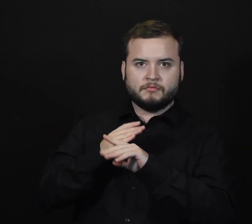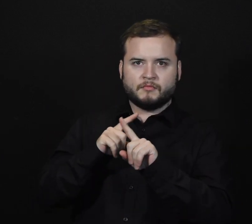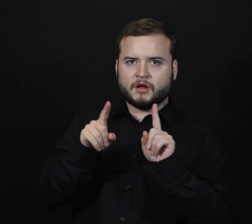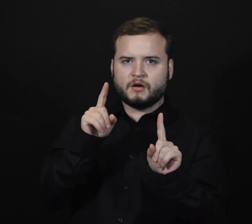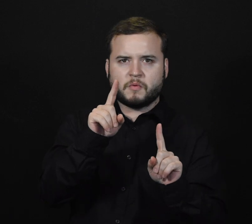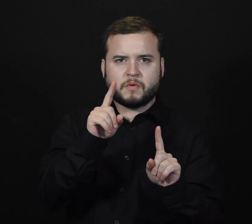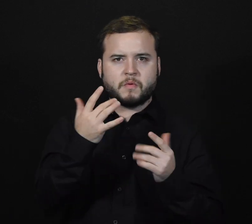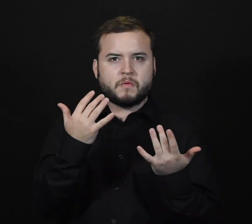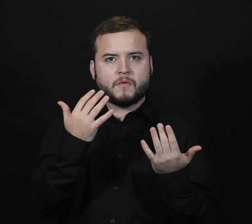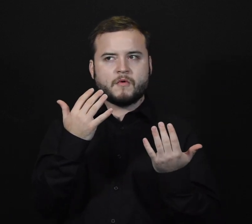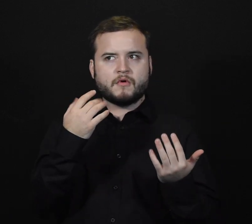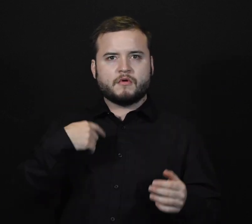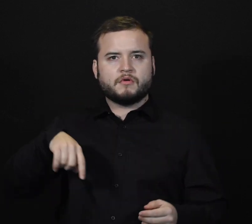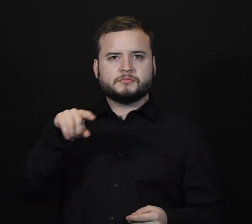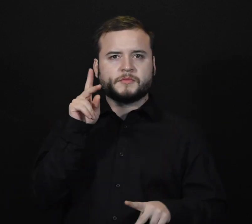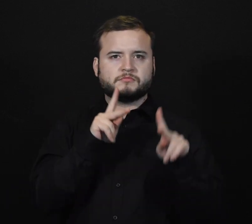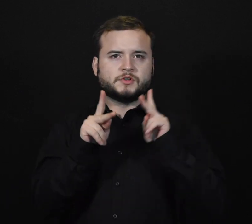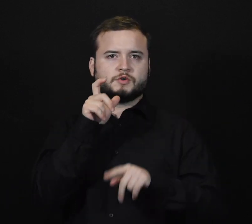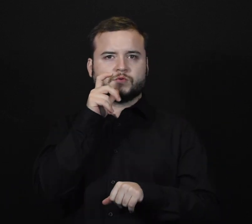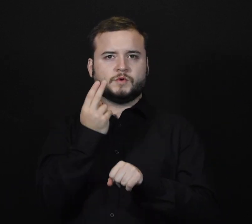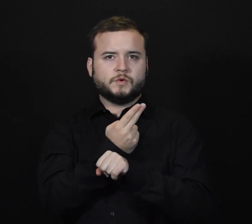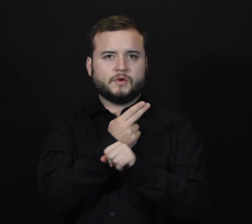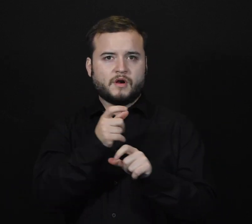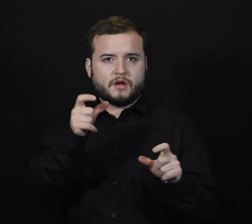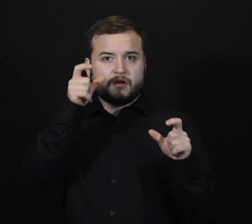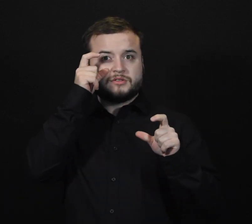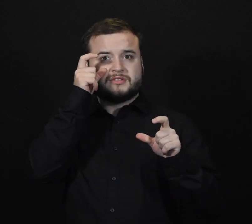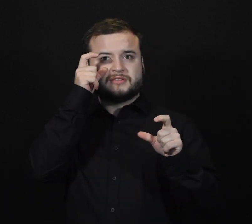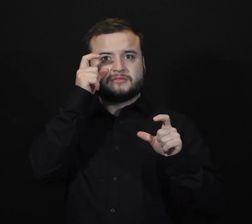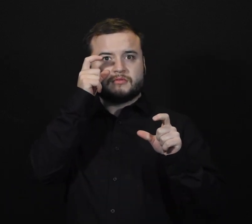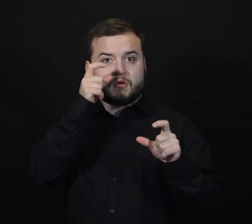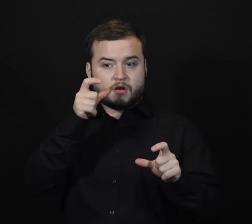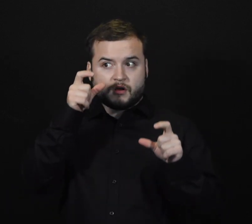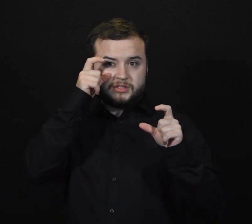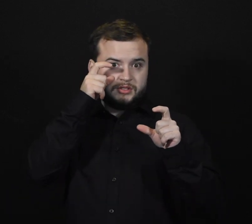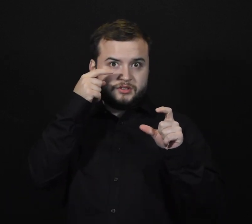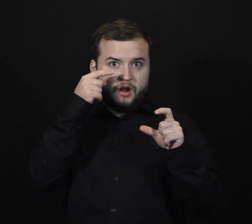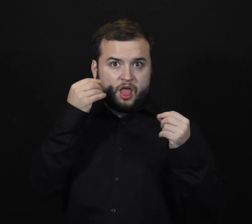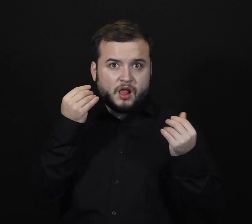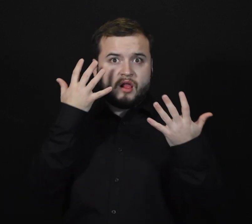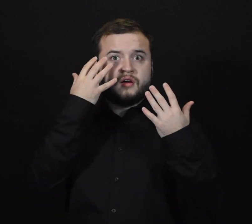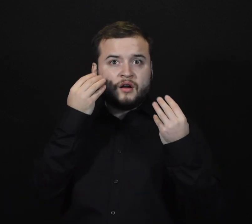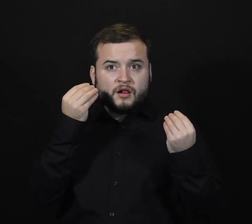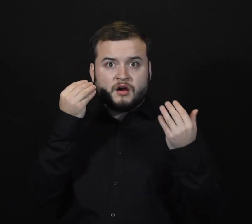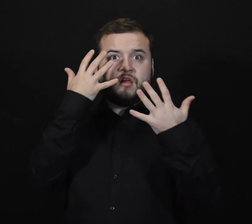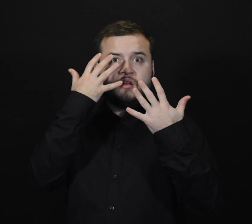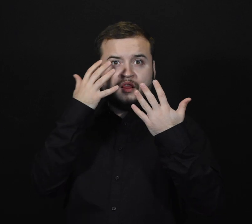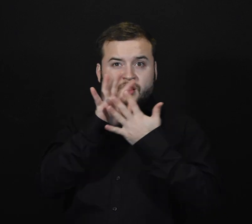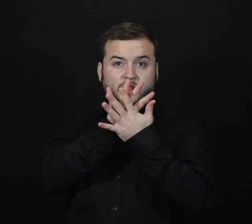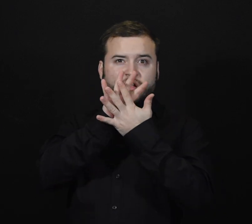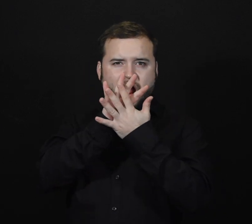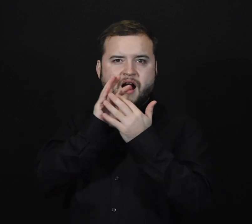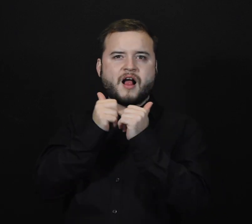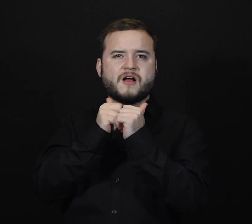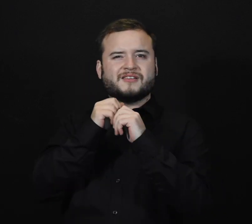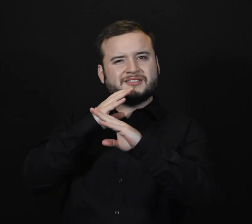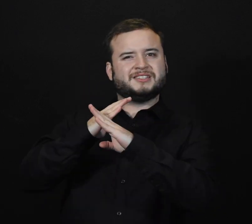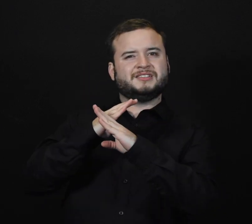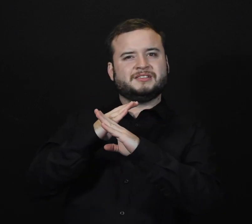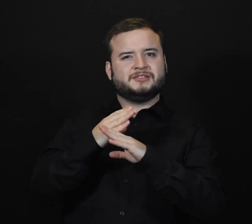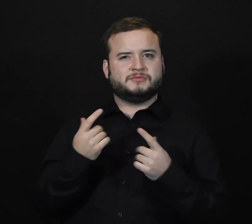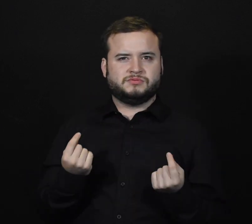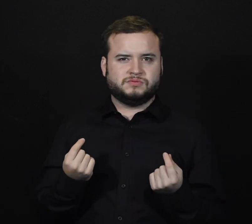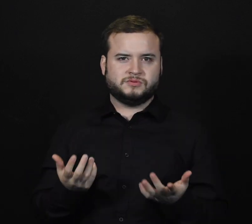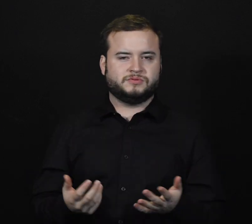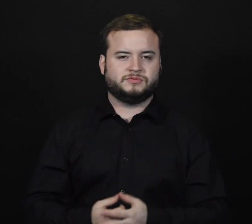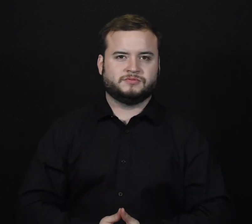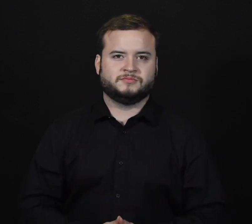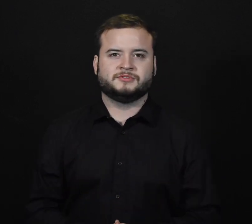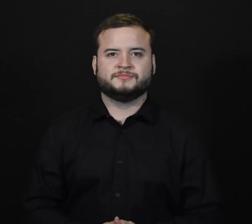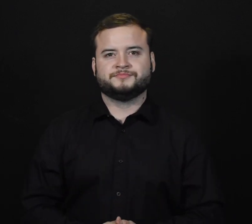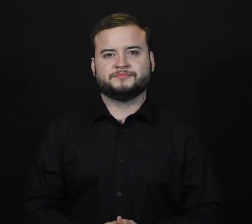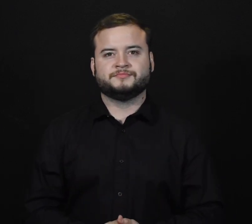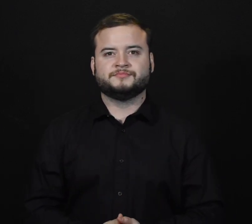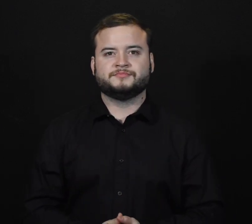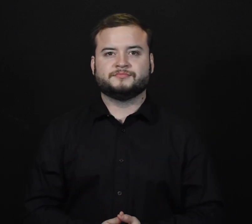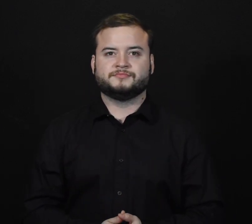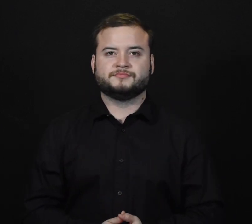But wait - for those of us who wear glasses, how can we keep our glasses from fogging up too? Now what?